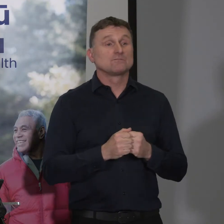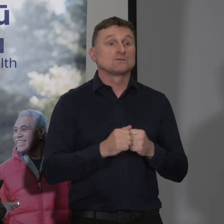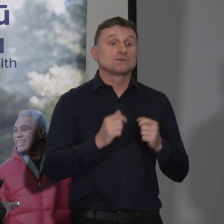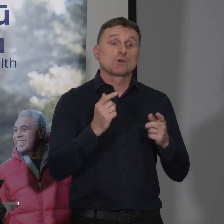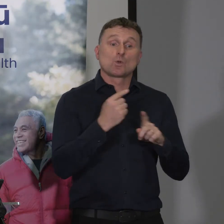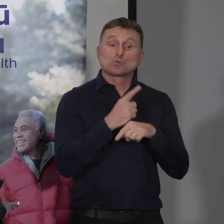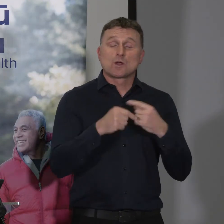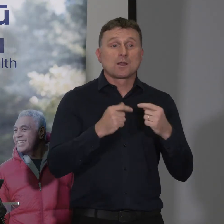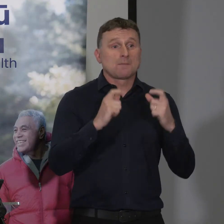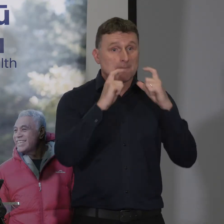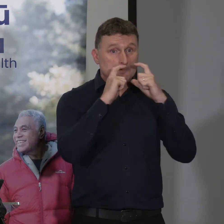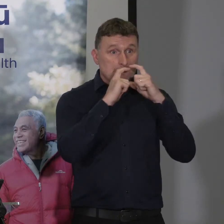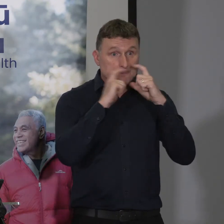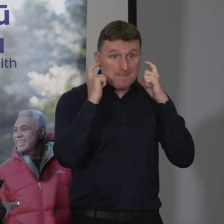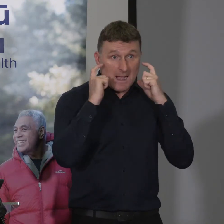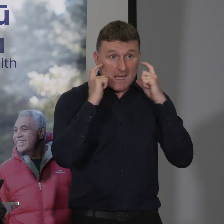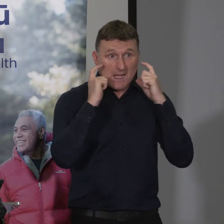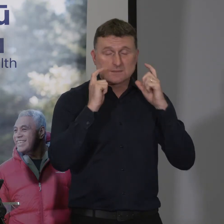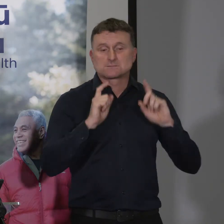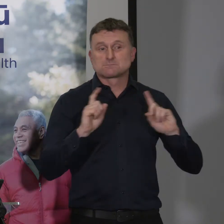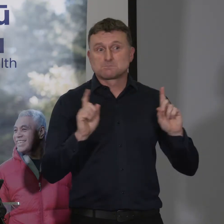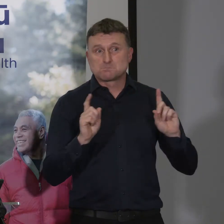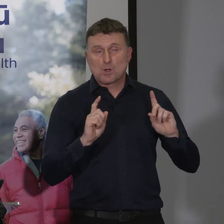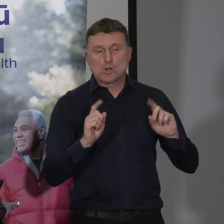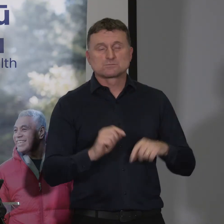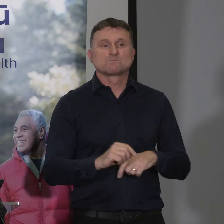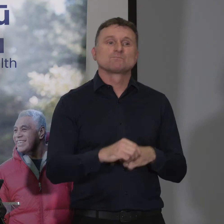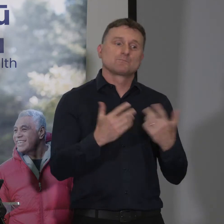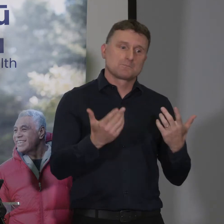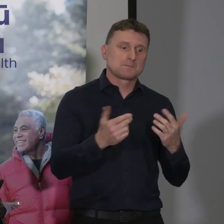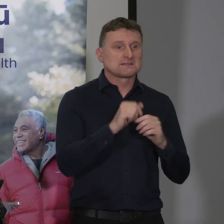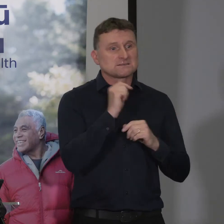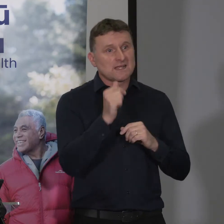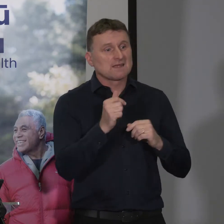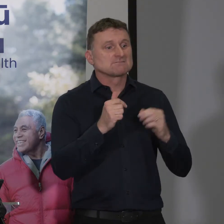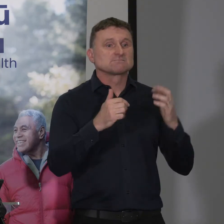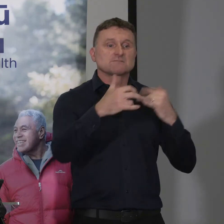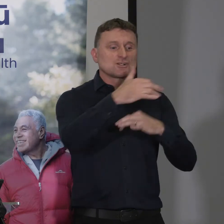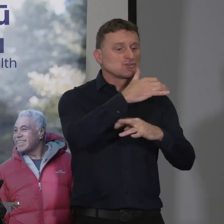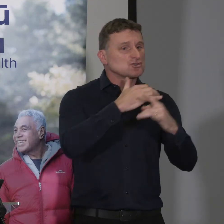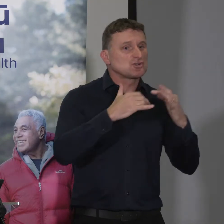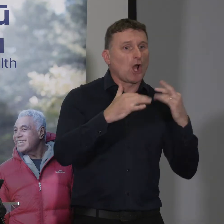holidays. Now is also a good time to reconsider mask used in certain settings beyond the